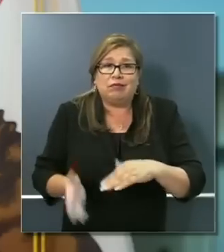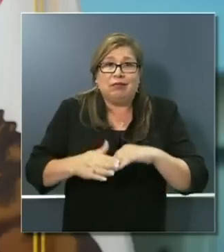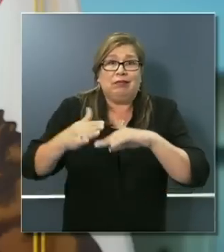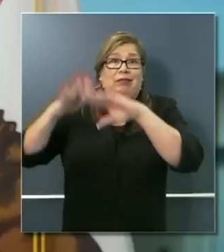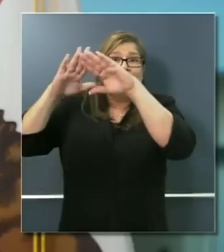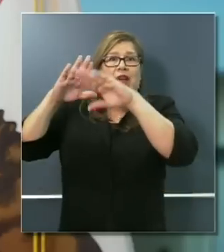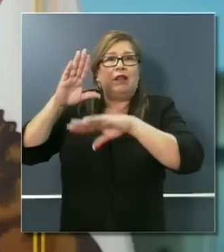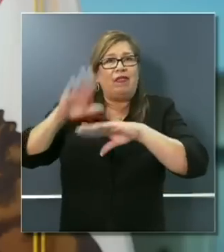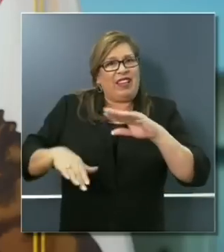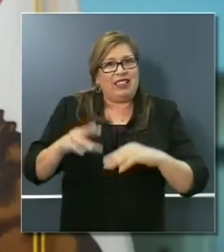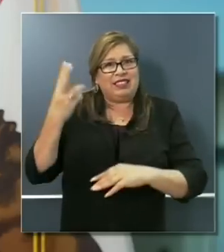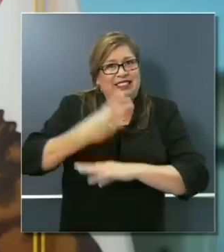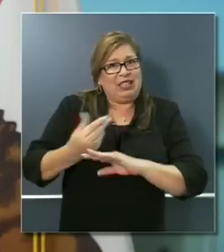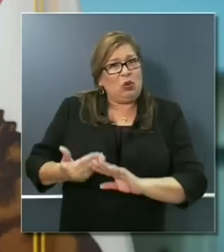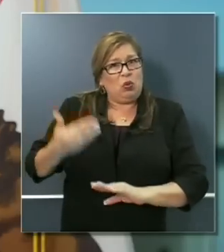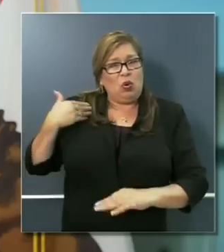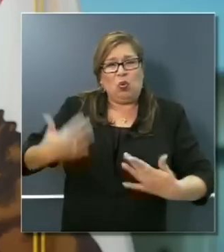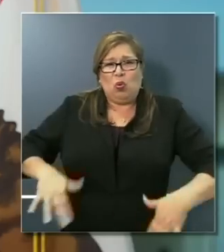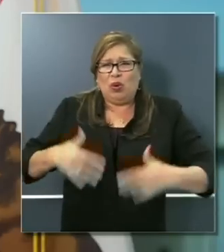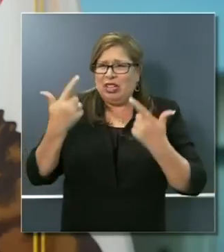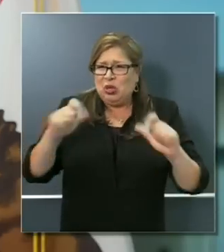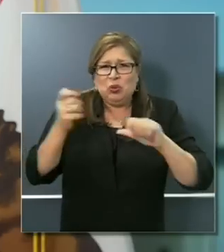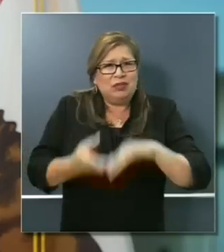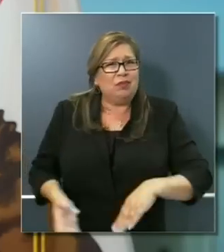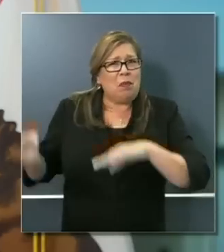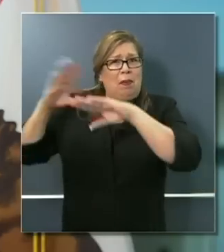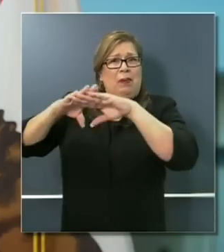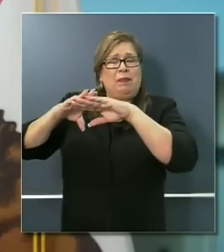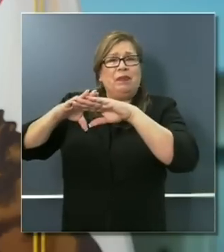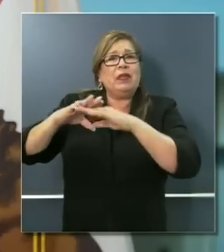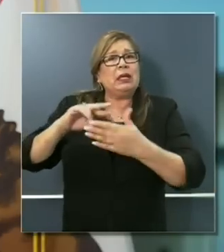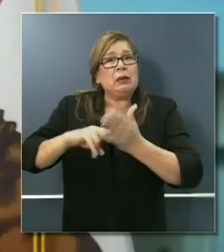RELATIVELY MODEST COMPARED TO WHAT'S HAPPENING IN OTHER PARTS OF THE COUNTRY ND THAT MAY BE TRUE BUT IT'S INCREDIBLY IMPORTANT TO IMPRESS UPON YOU THAT THE NUMBER REPRESENTS